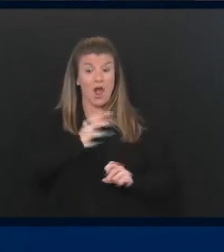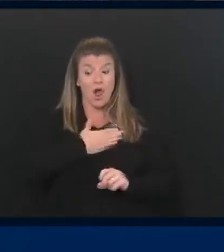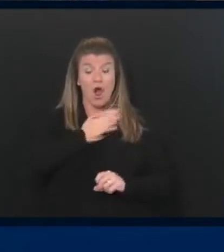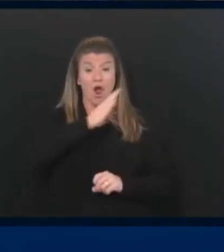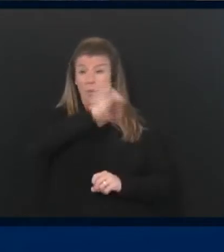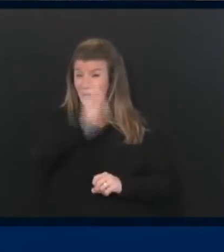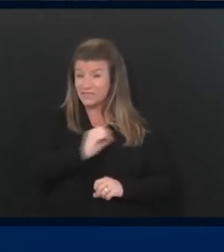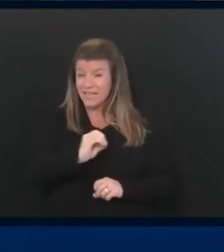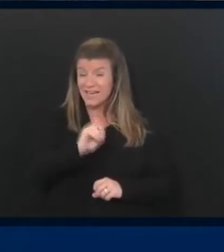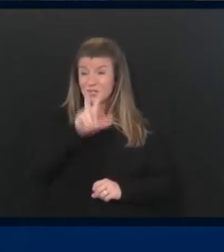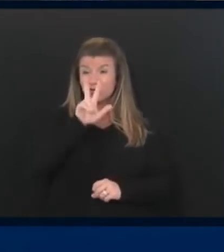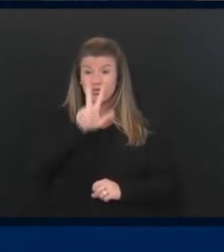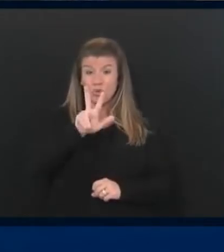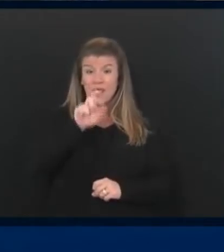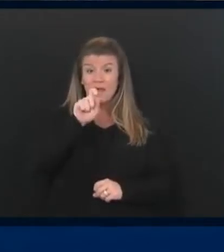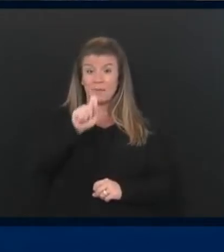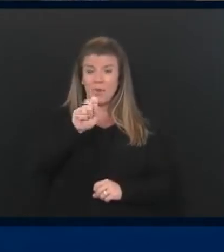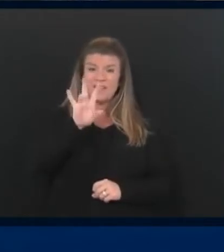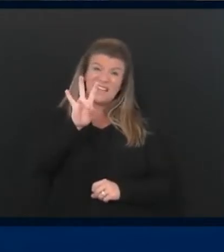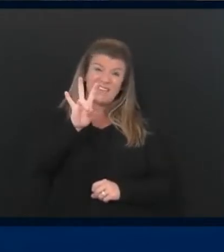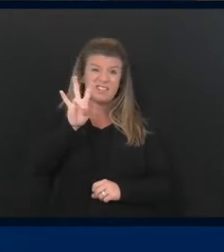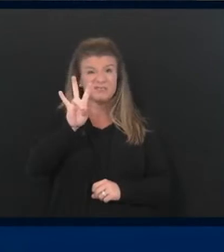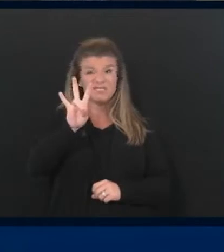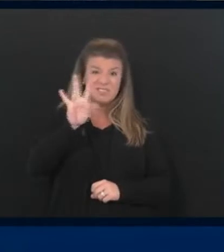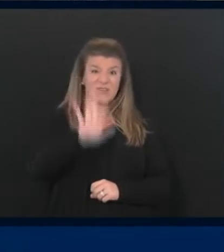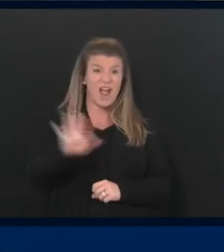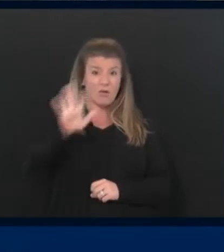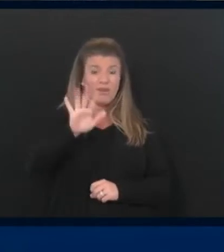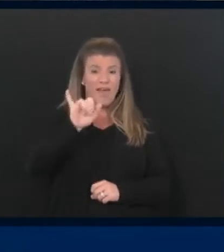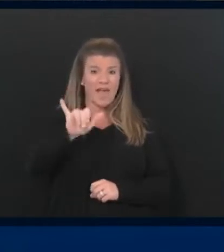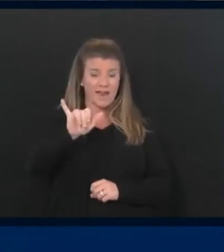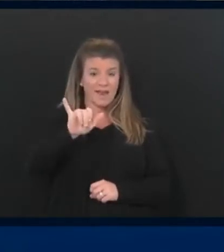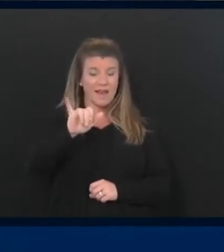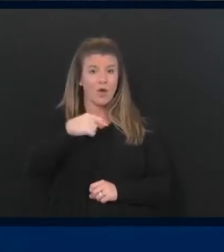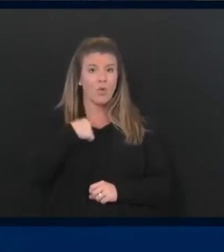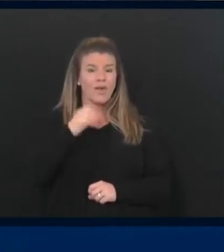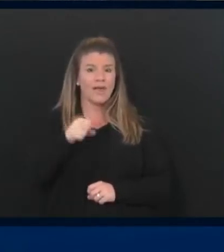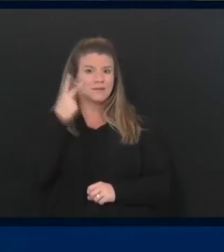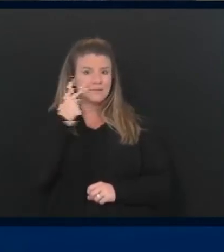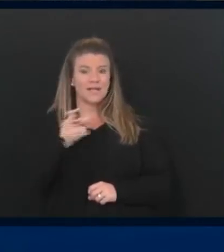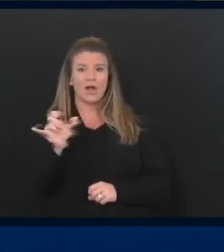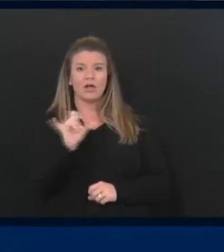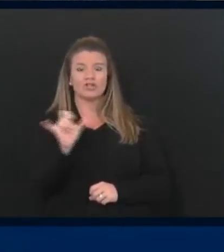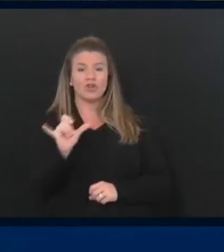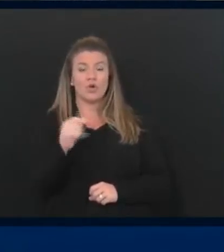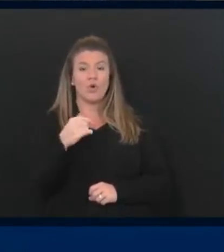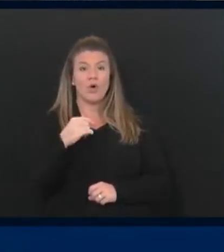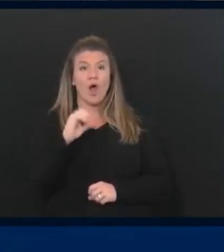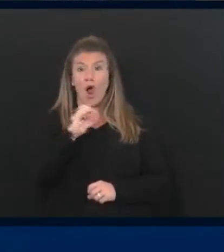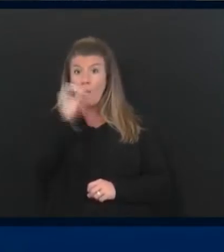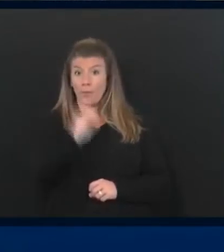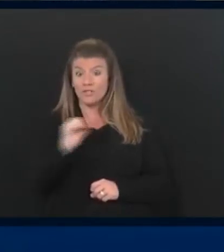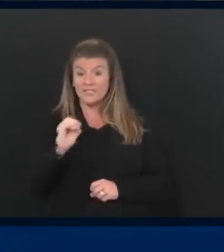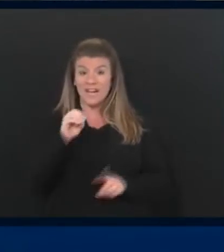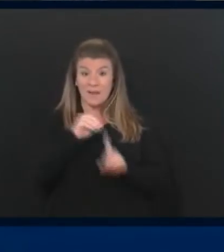WHEN WE LOOK AT THE PEOPLE PERCENT POSITIVE TESTED WE ARE